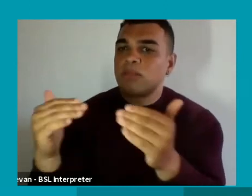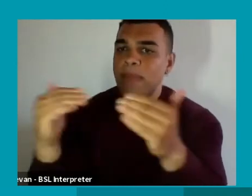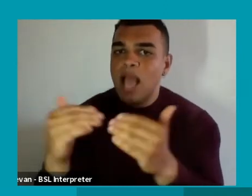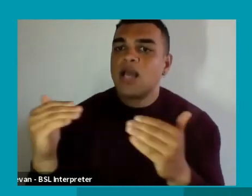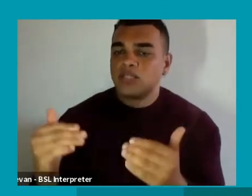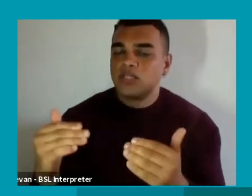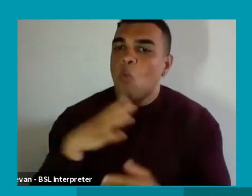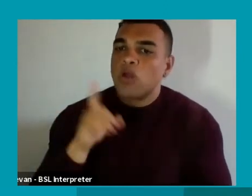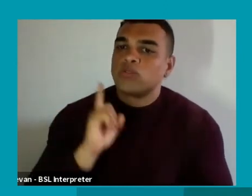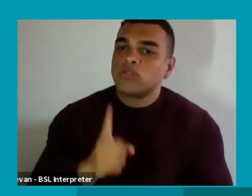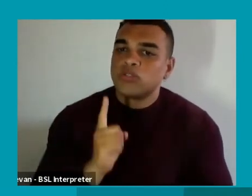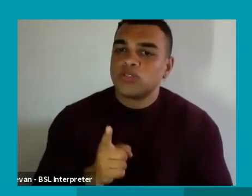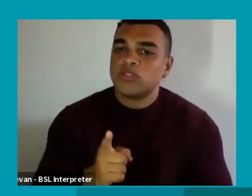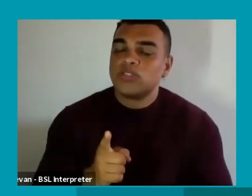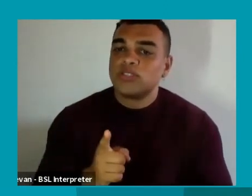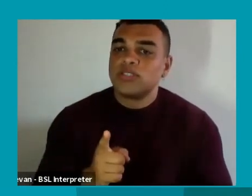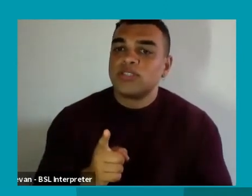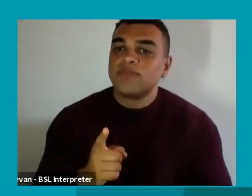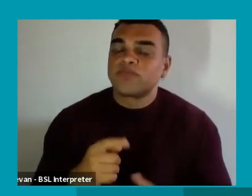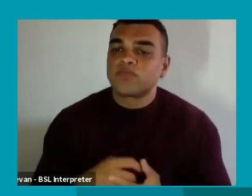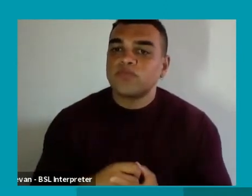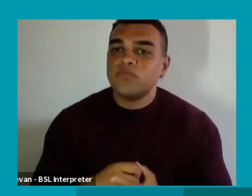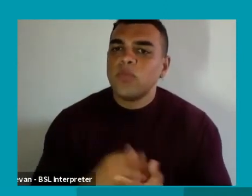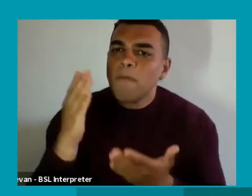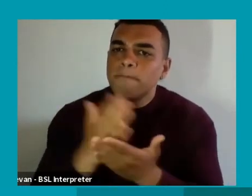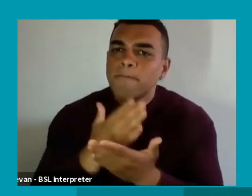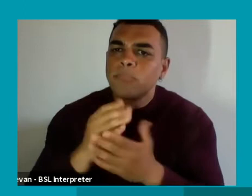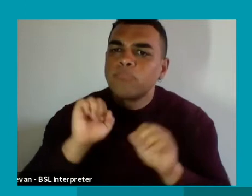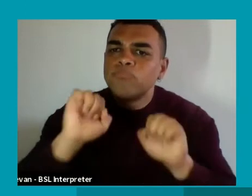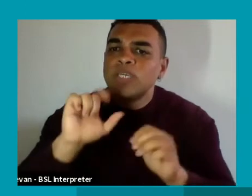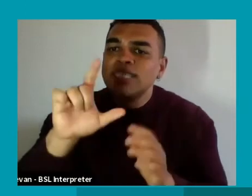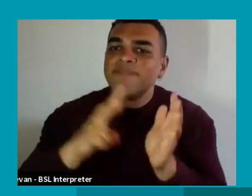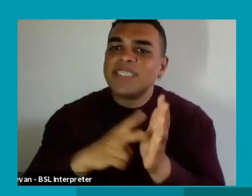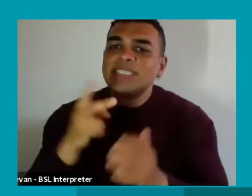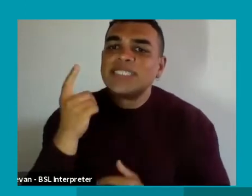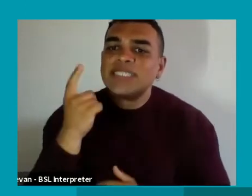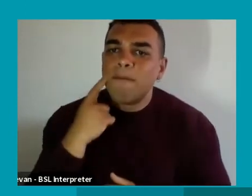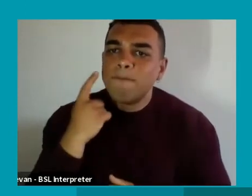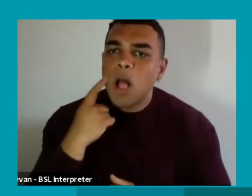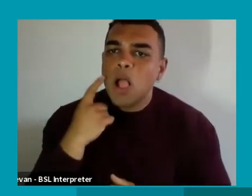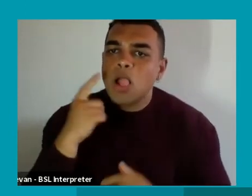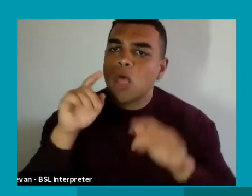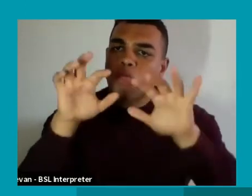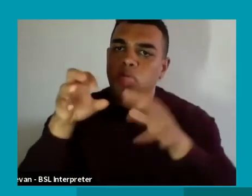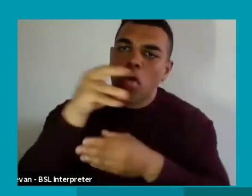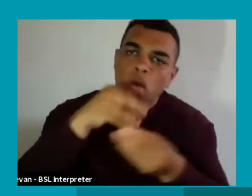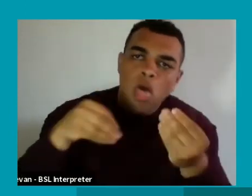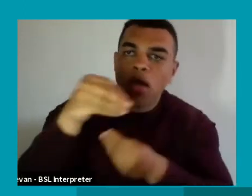simple and text based so ATS systems find it very difficult to understand tables, fancy fonts, logos.